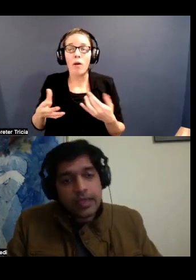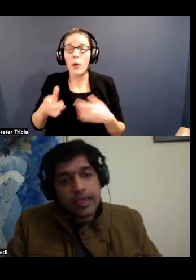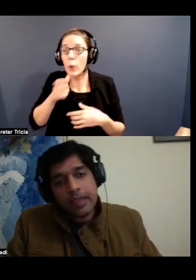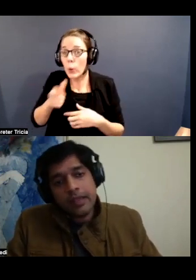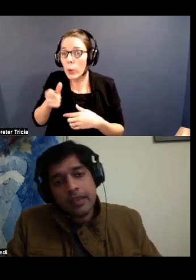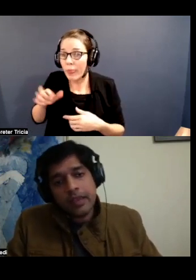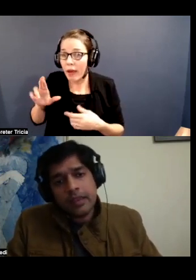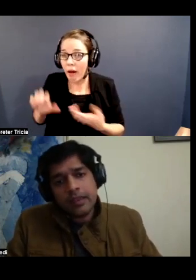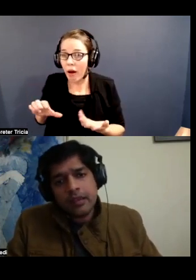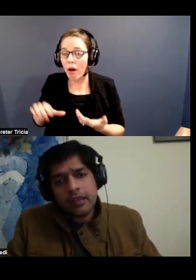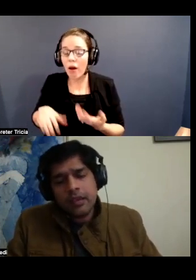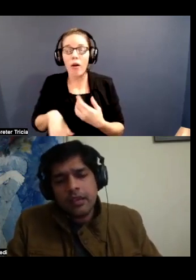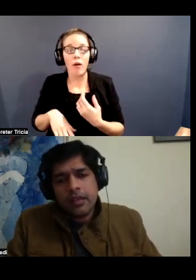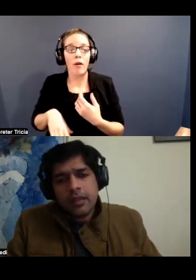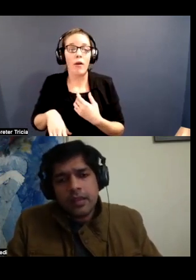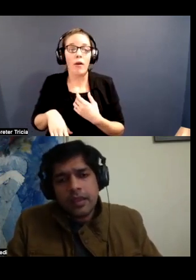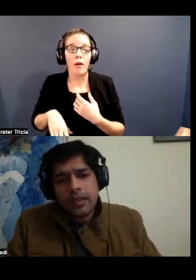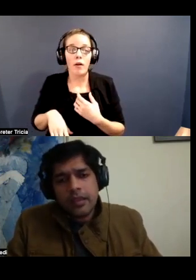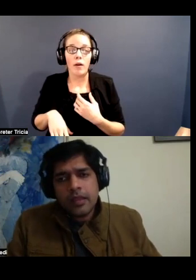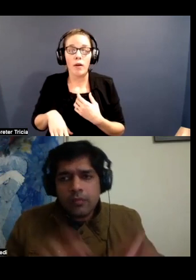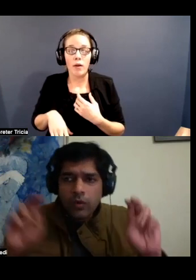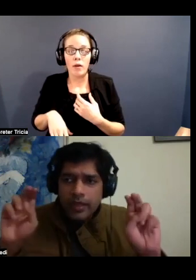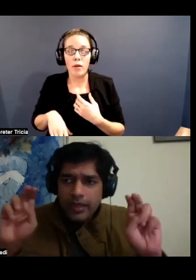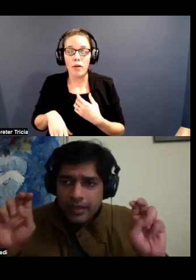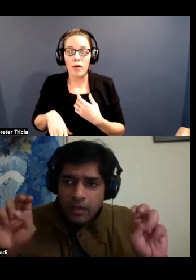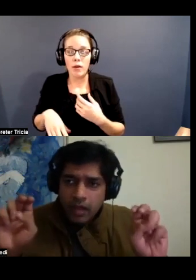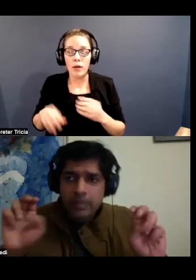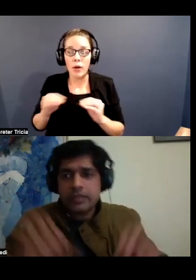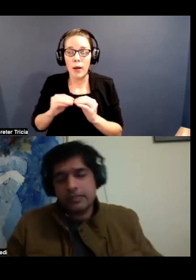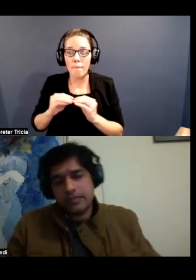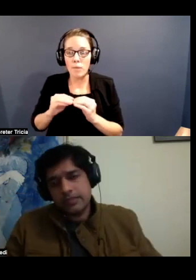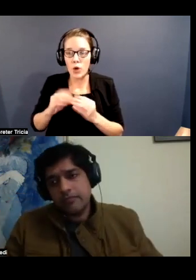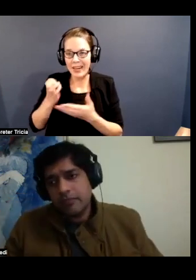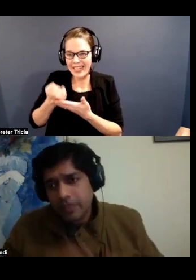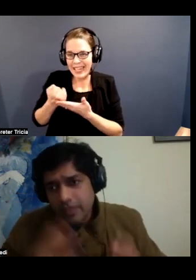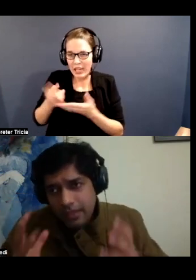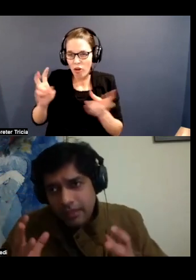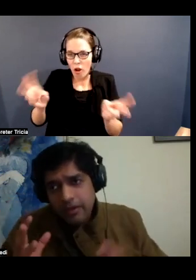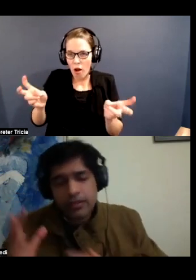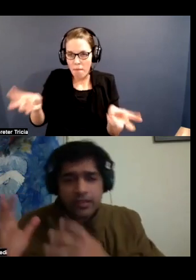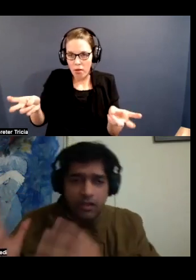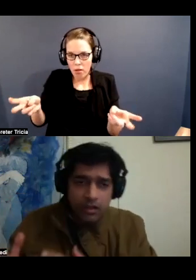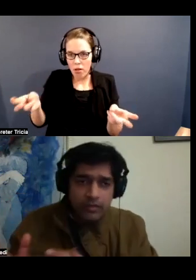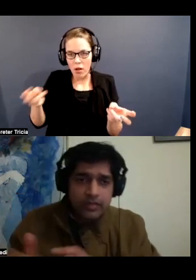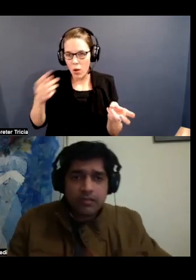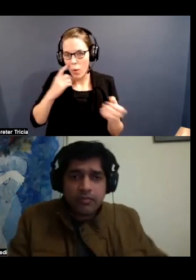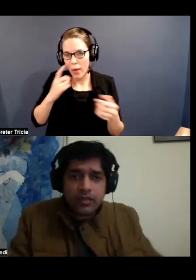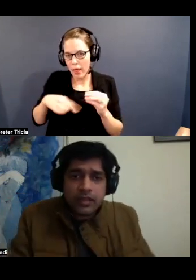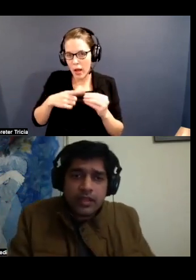and in a more economical sense. And then we think about the economics of it.